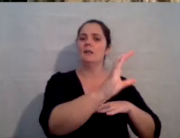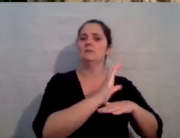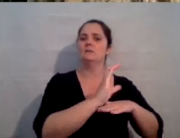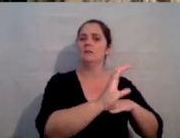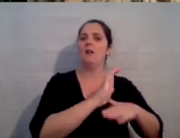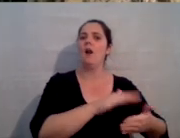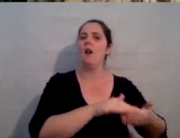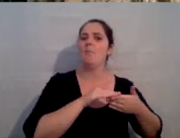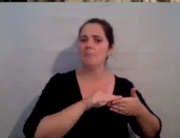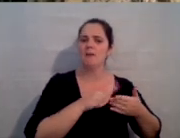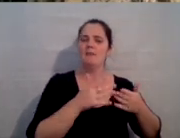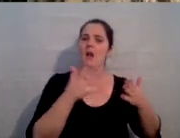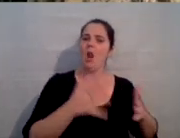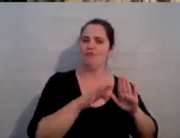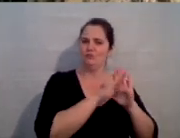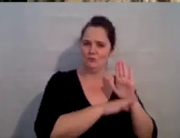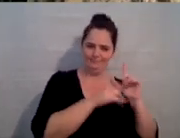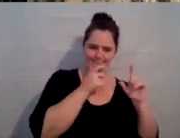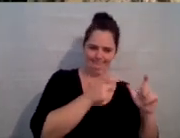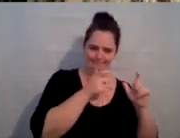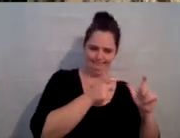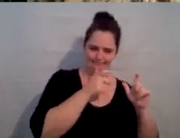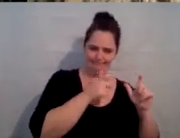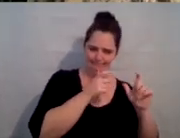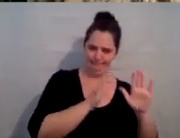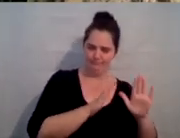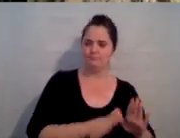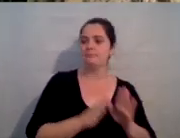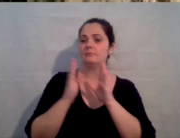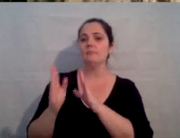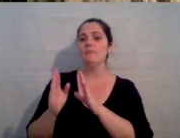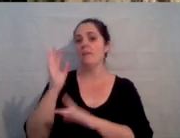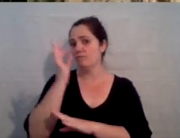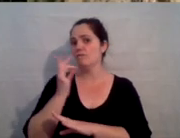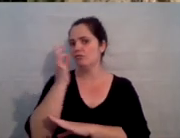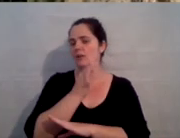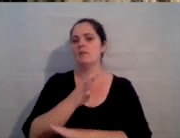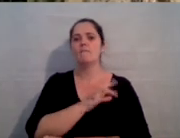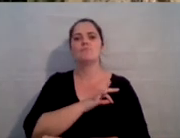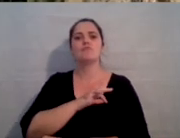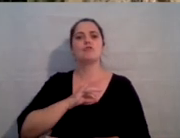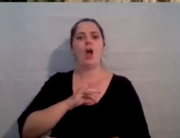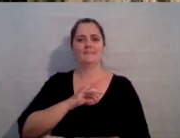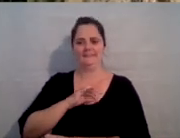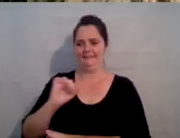In France and Paris, there were private ateliers, private studios that tended to be a lot more liberal and progressive in the way that they went about things.